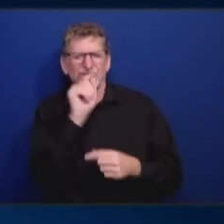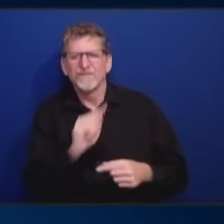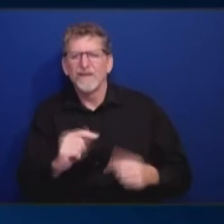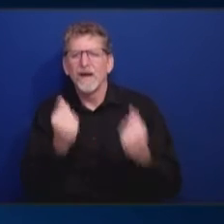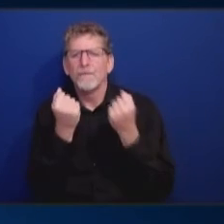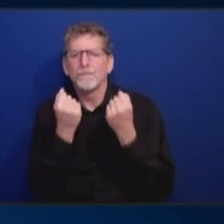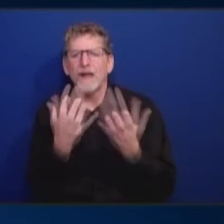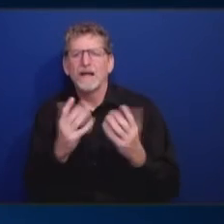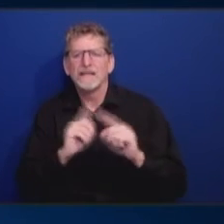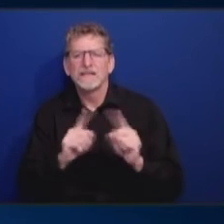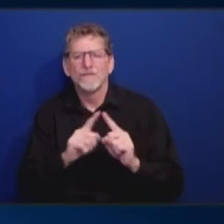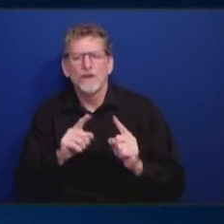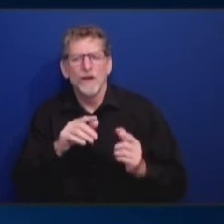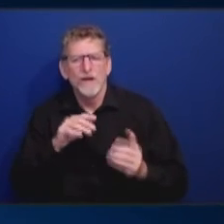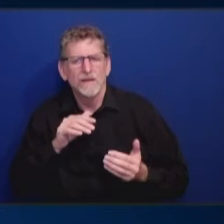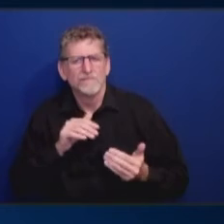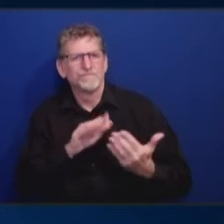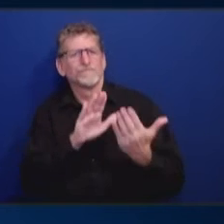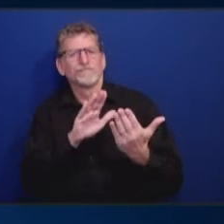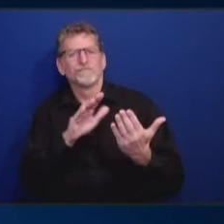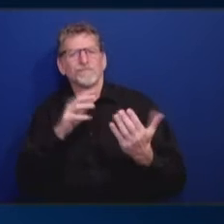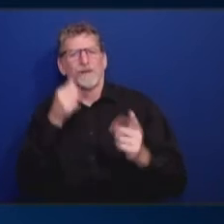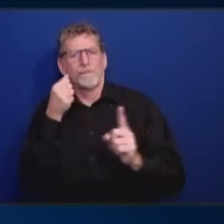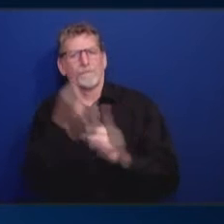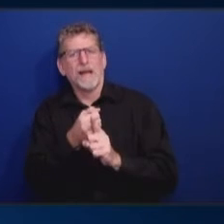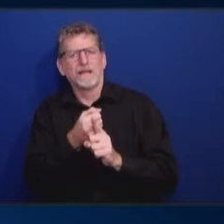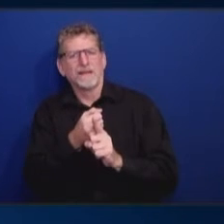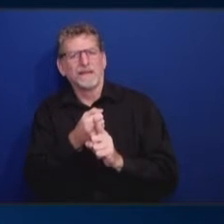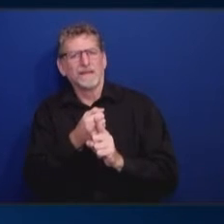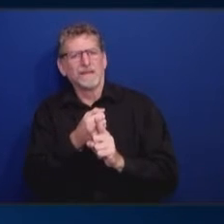The center ring there is showing the primary manifestations of